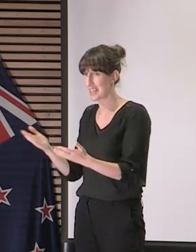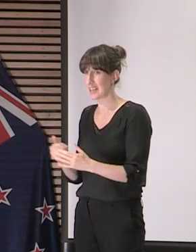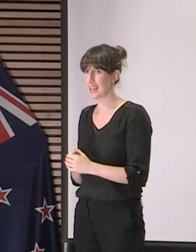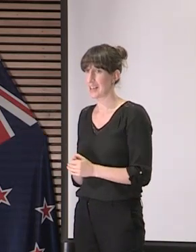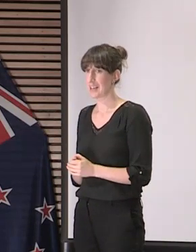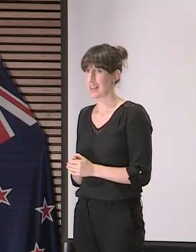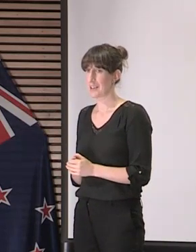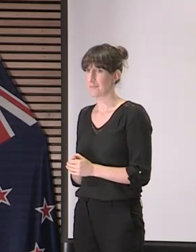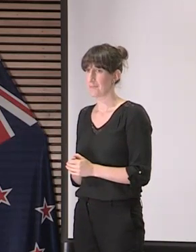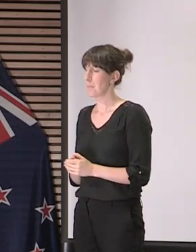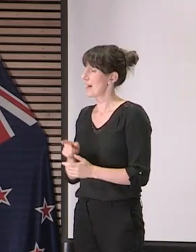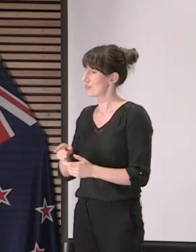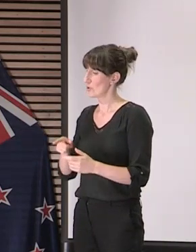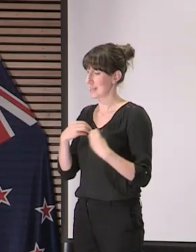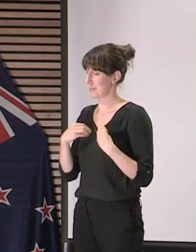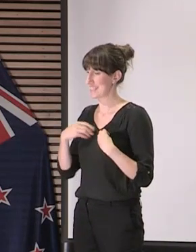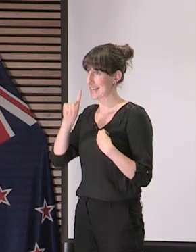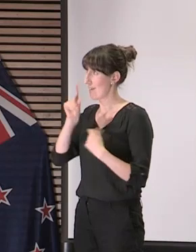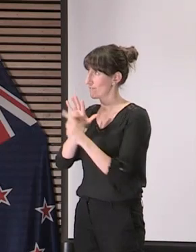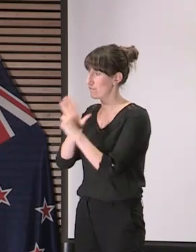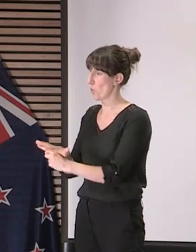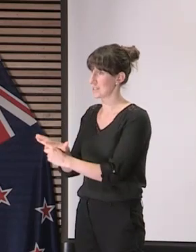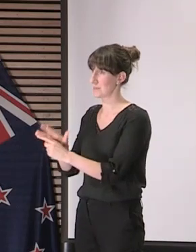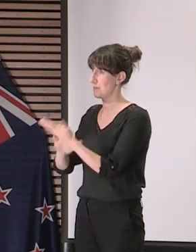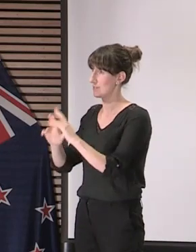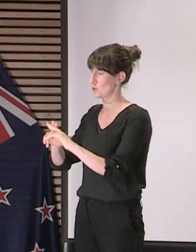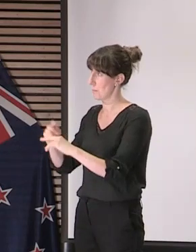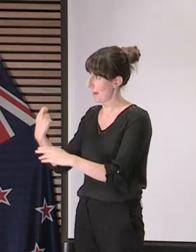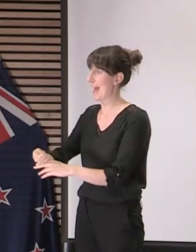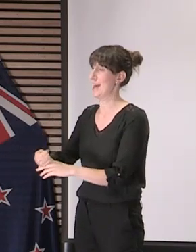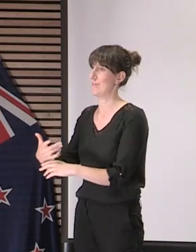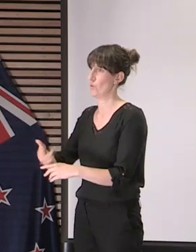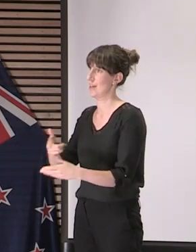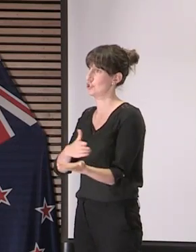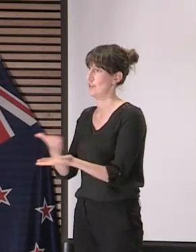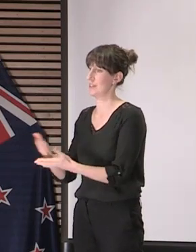parent communities about that. But I wouldn't expect they